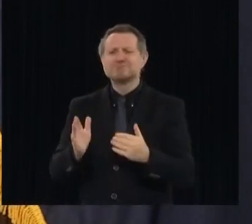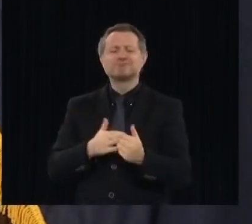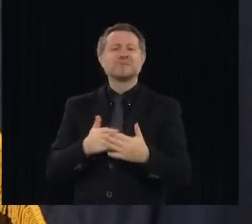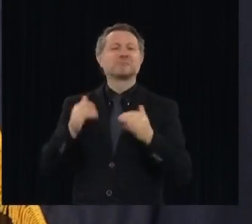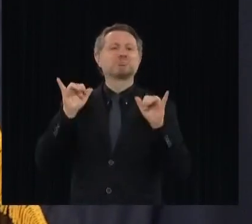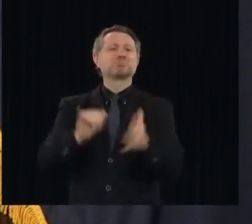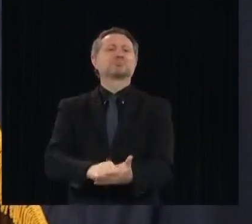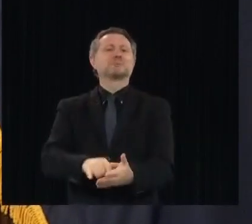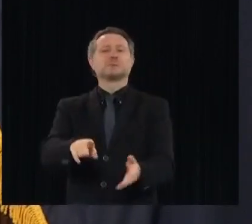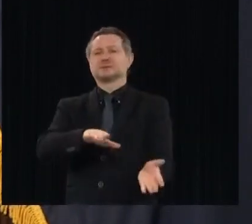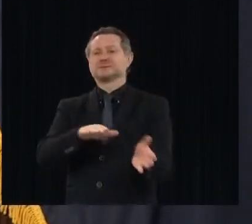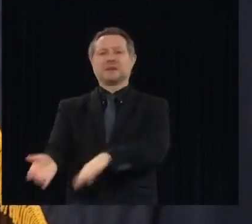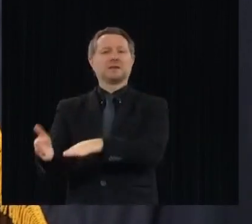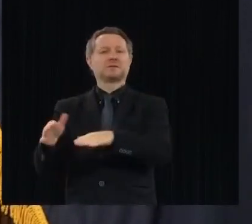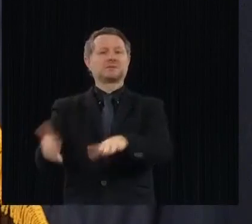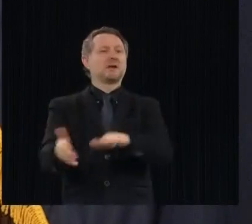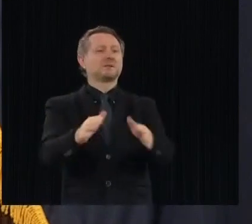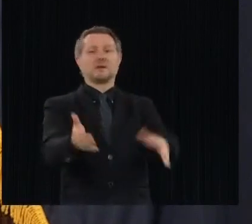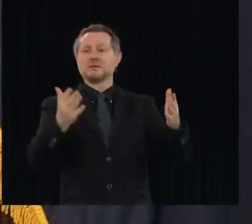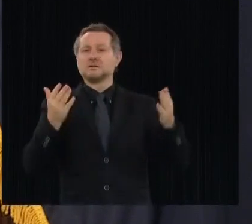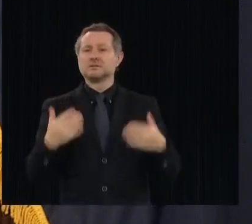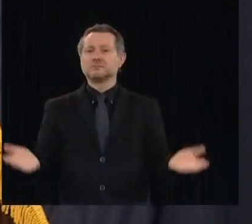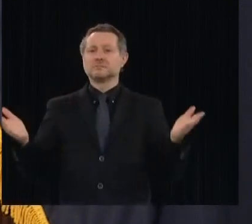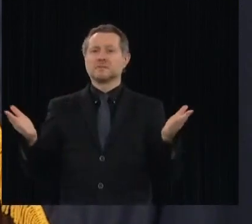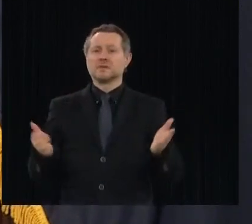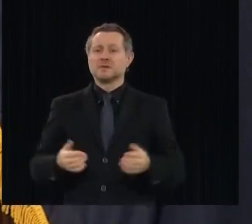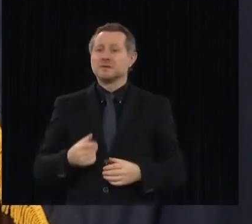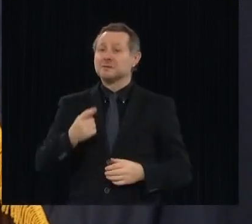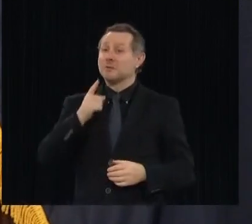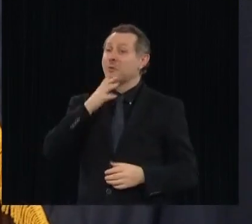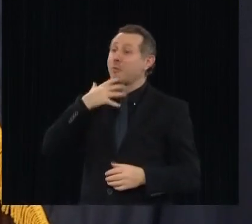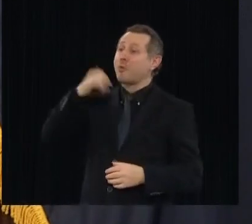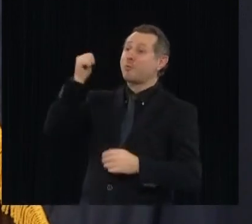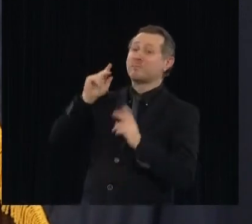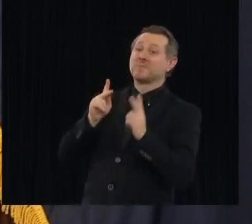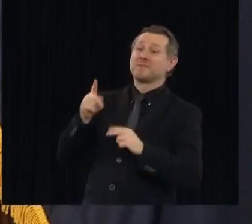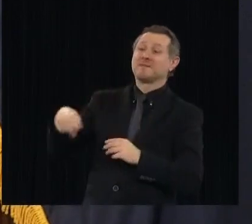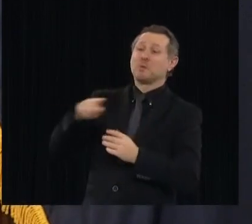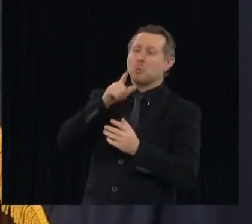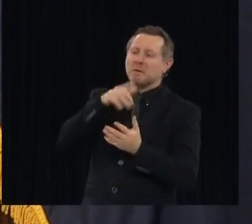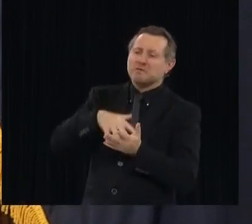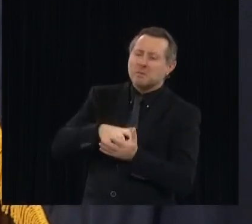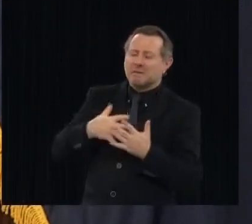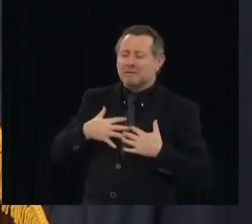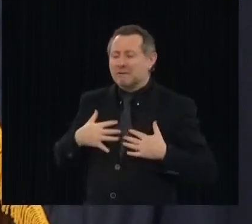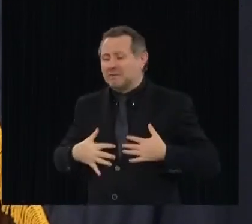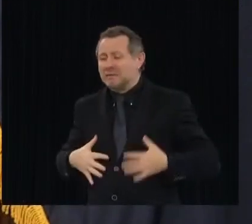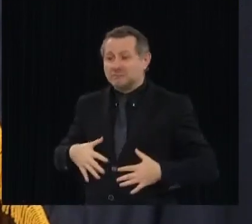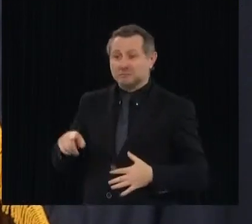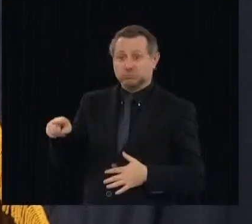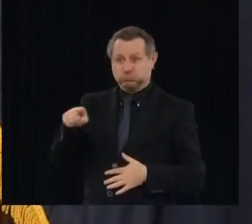MEDICAL COVERAGE IN ANYWAY. AND STILL PEOPLE DIED.